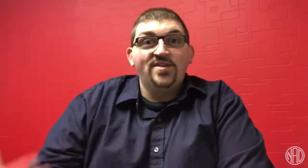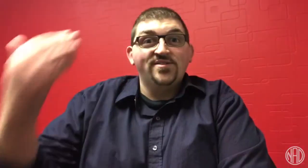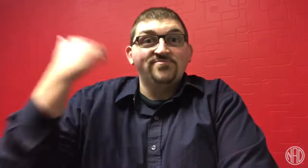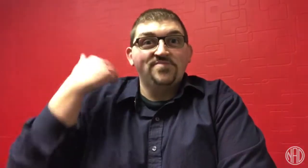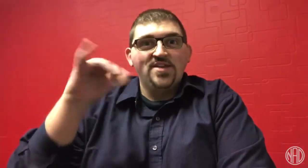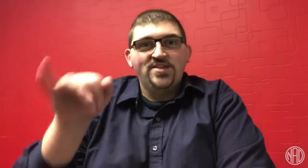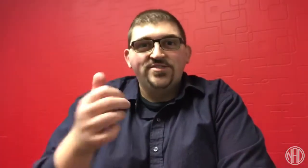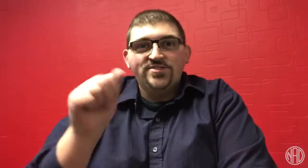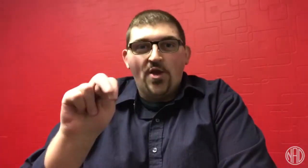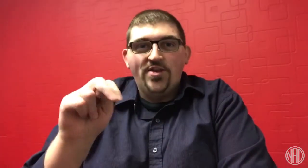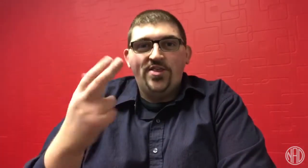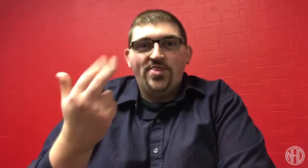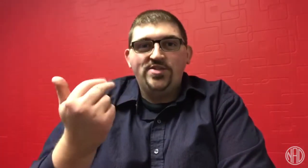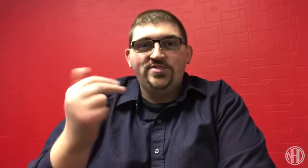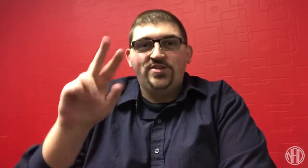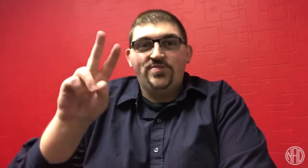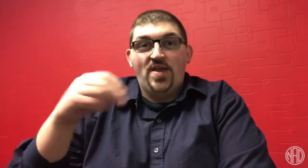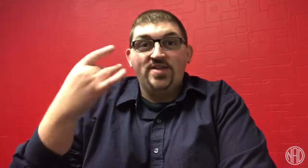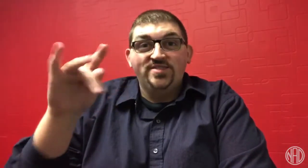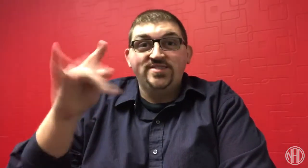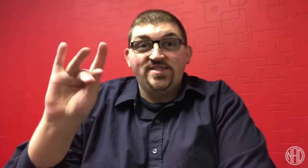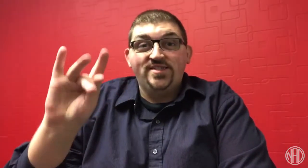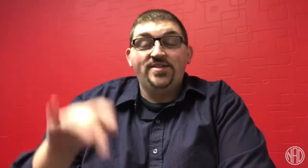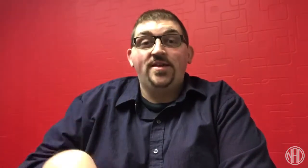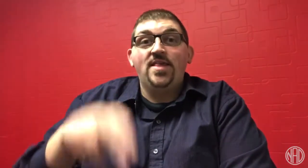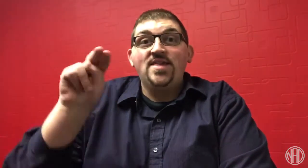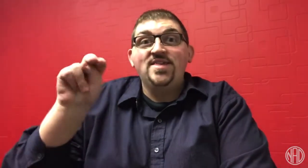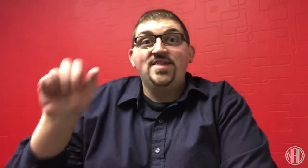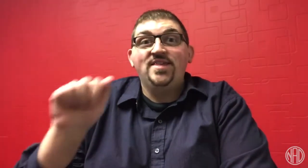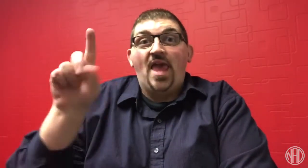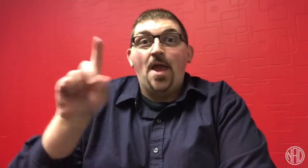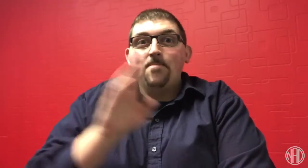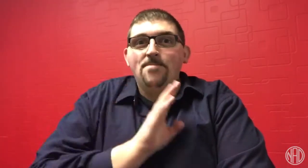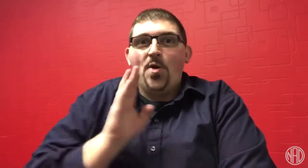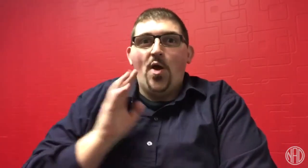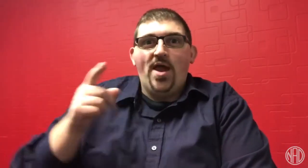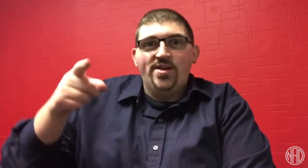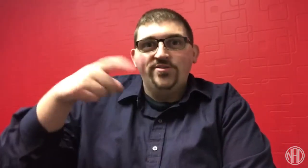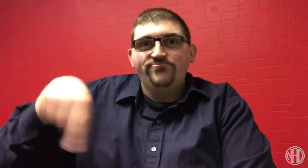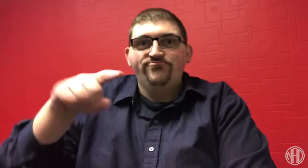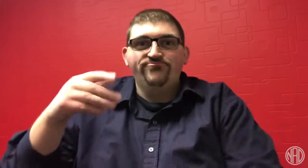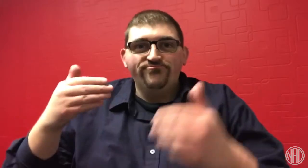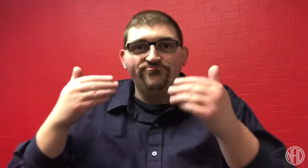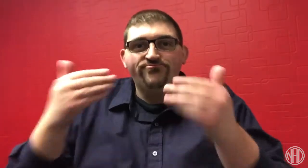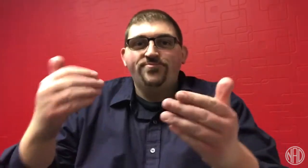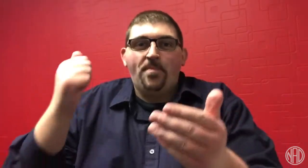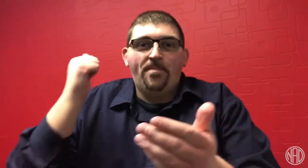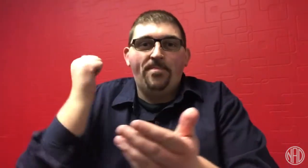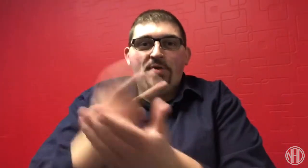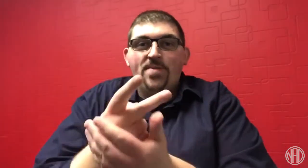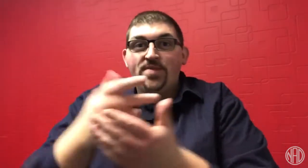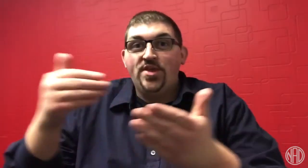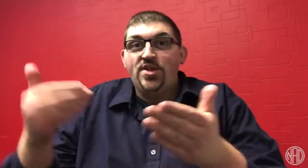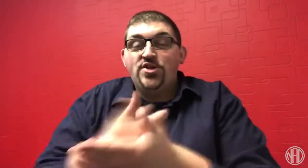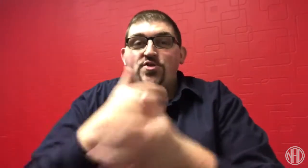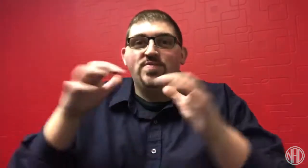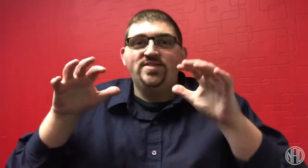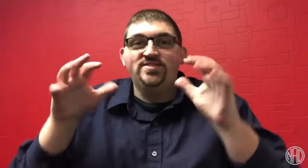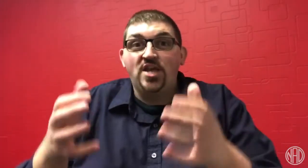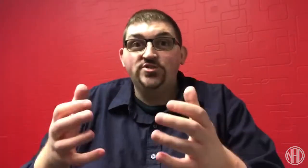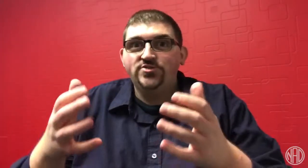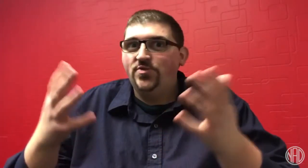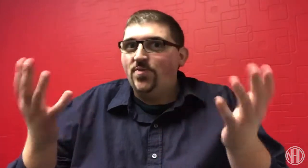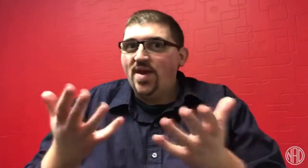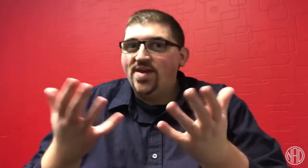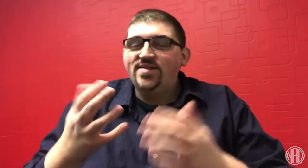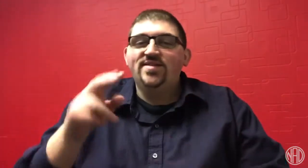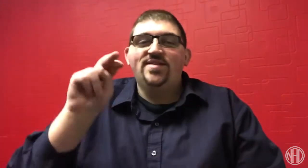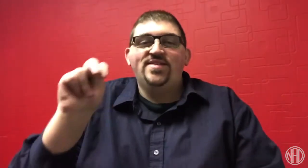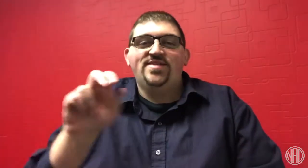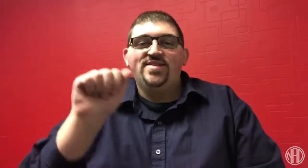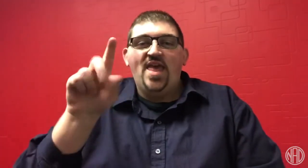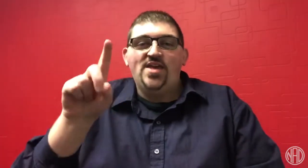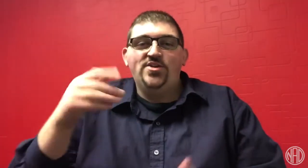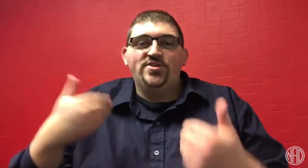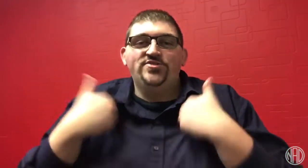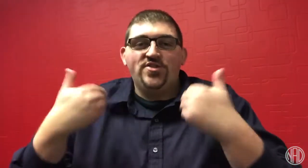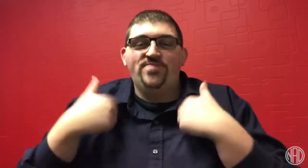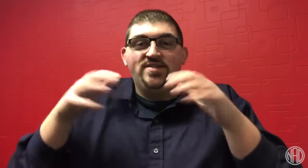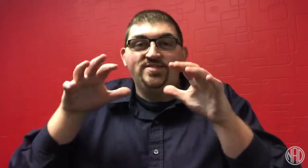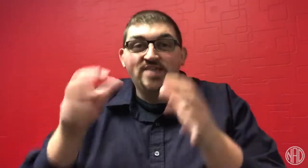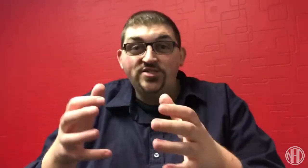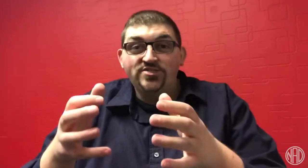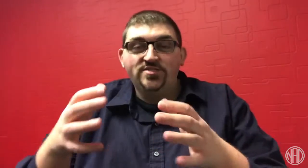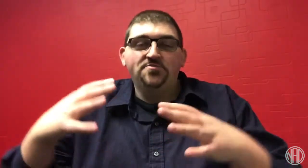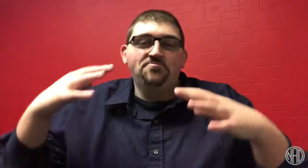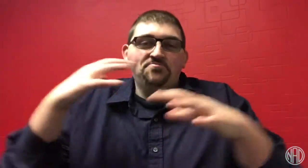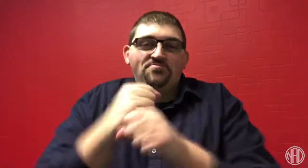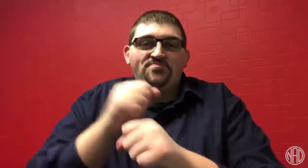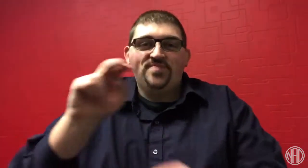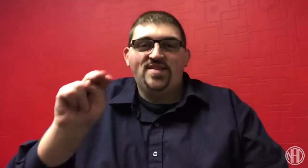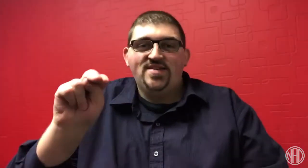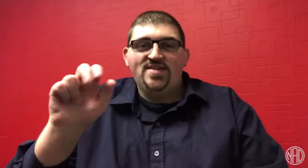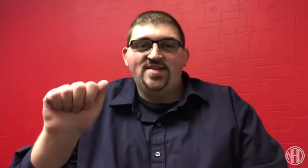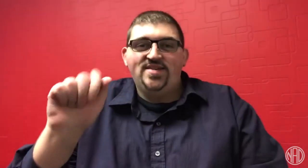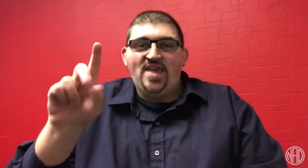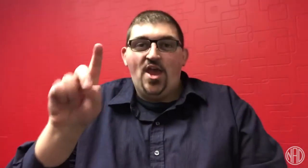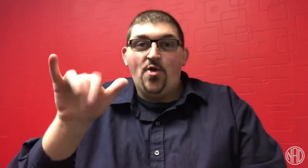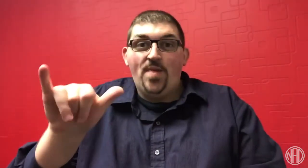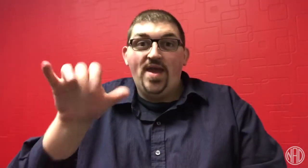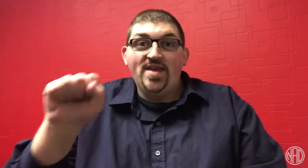On January 13, 2018, the NAD board approved a new section: NAD Youth Section (NADYS).